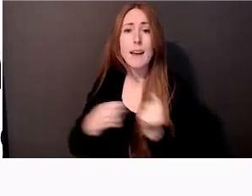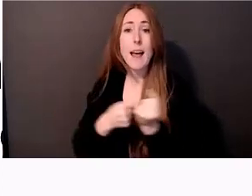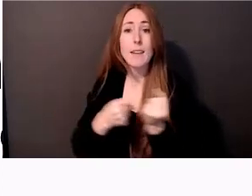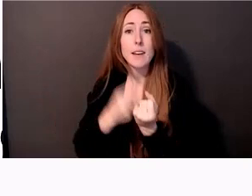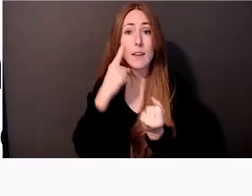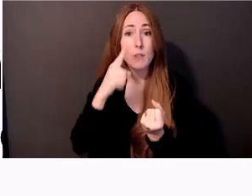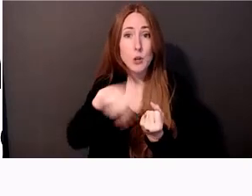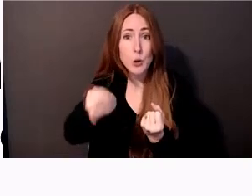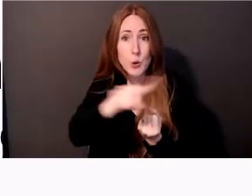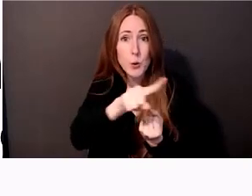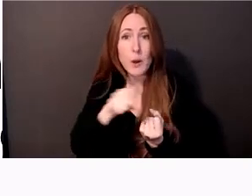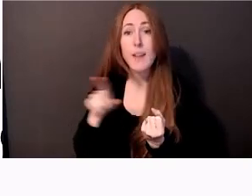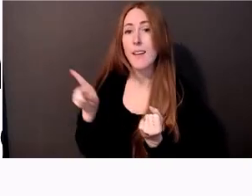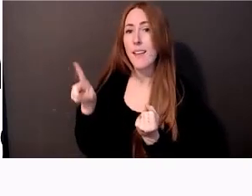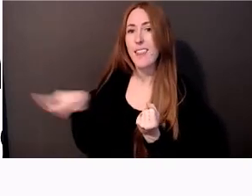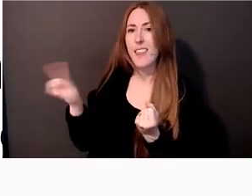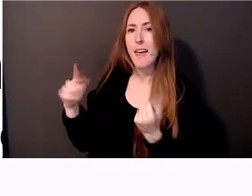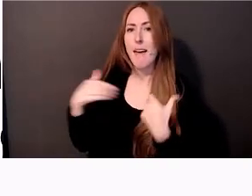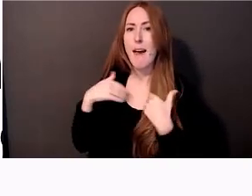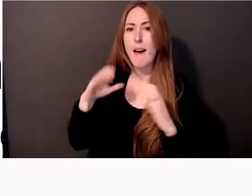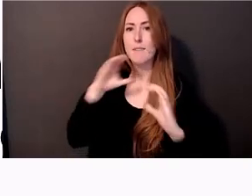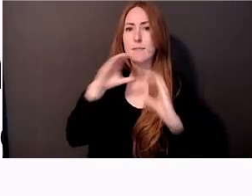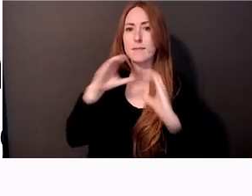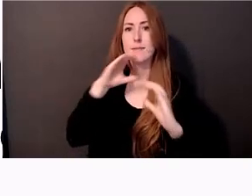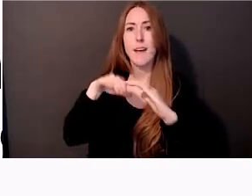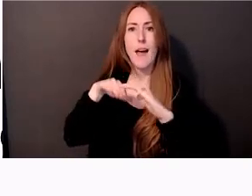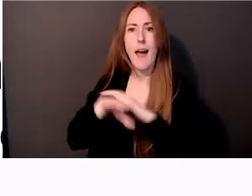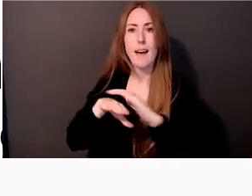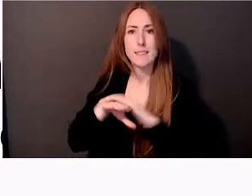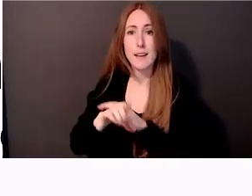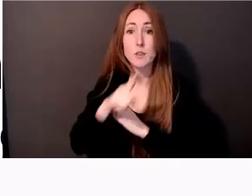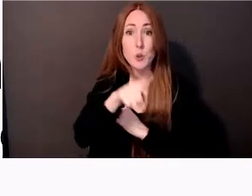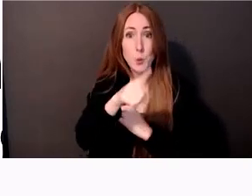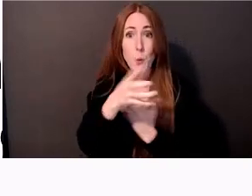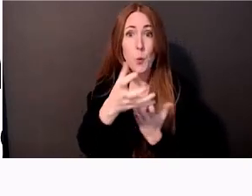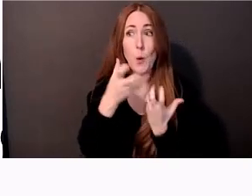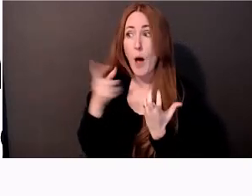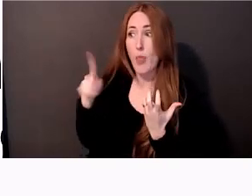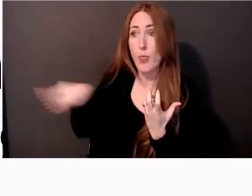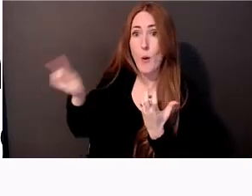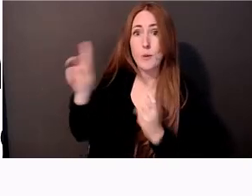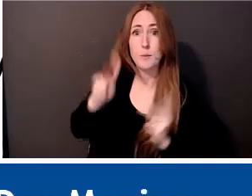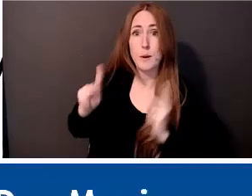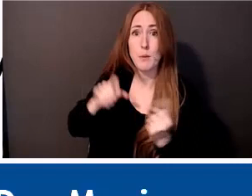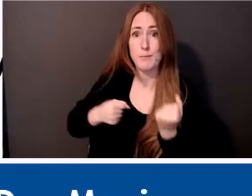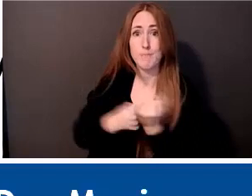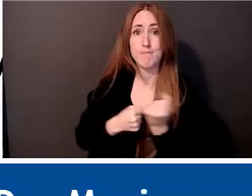you want them in your corner. And then like I mentioned before, find a champion to promote your work.